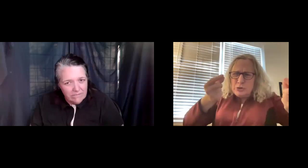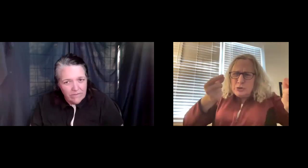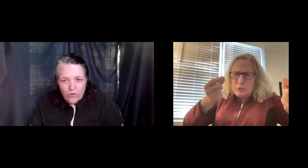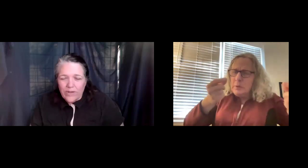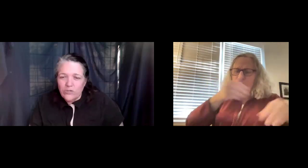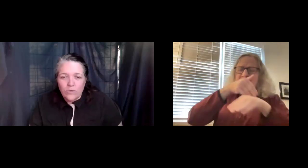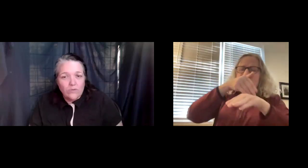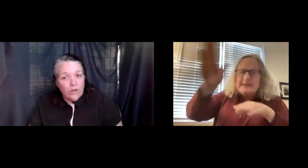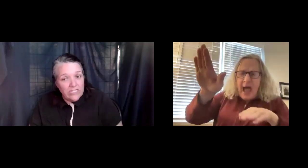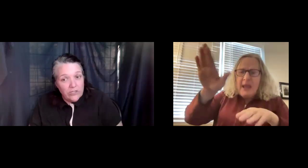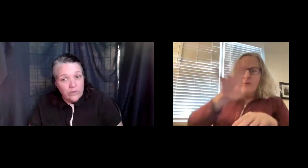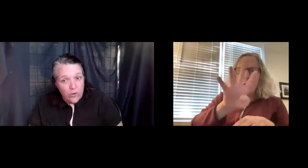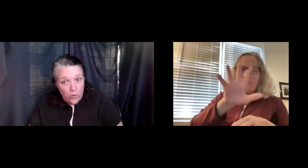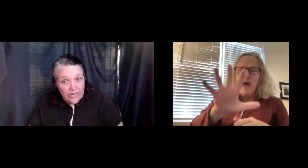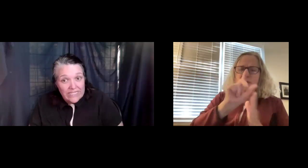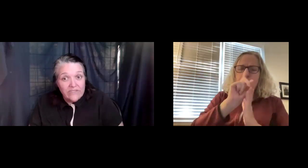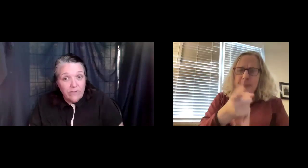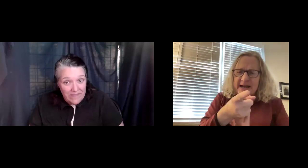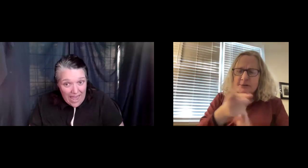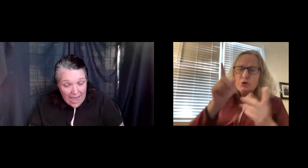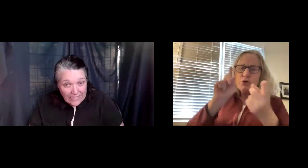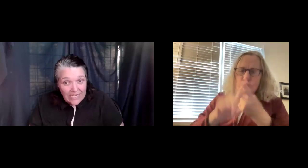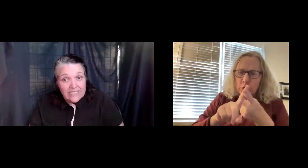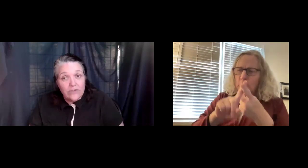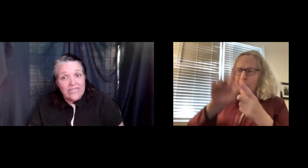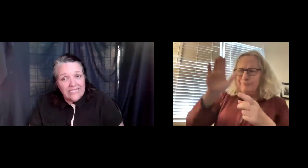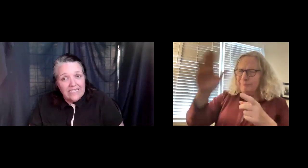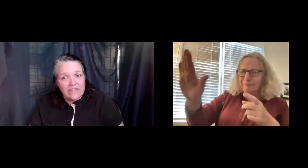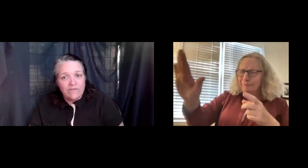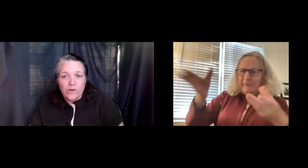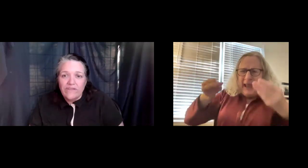the question was what to do with the organs from that? And so they sent it